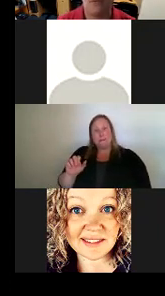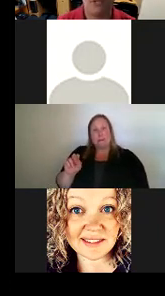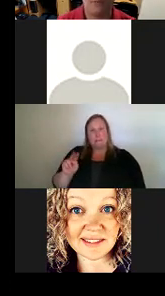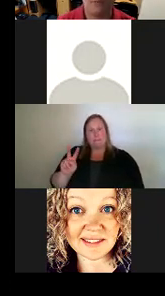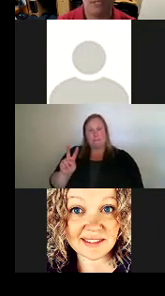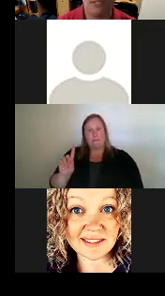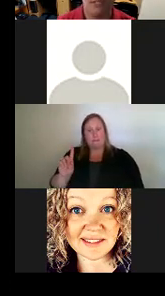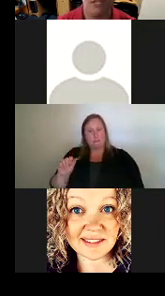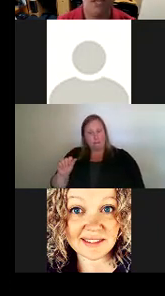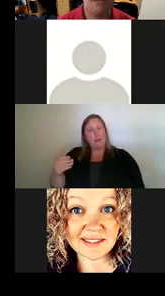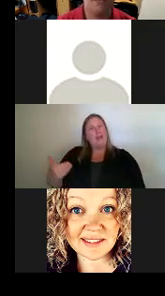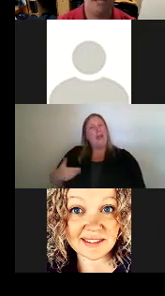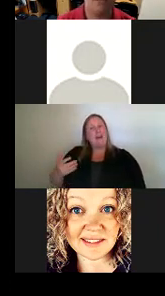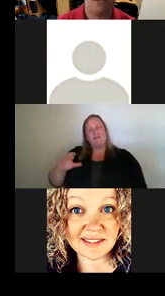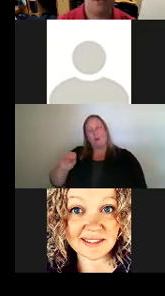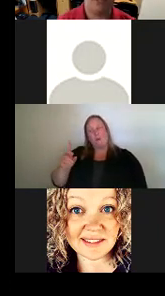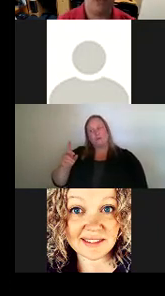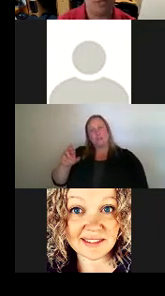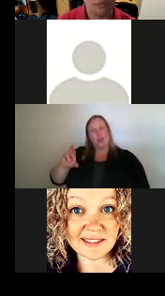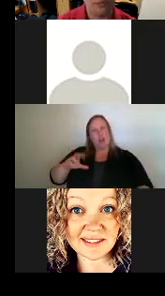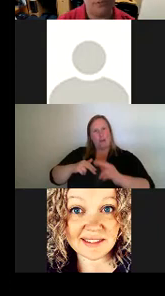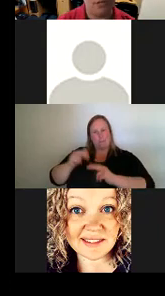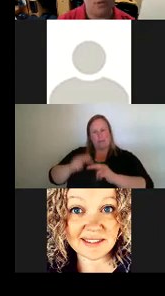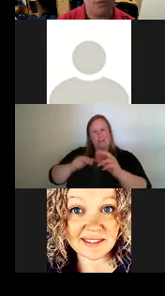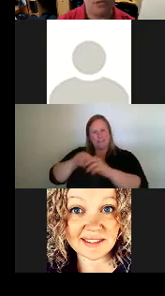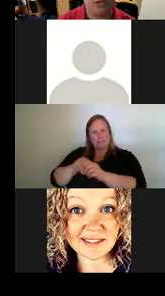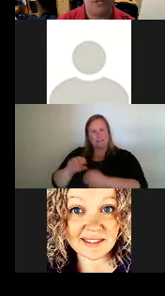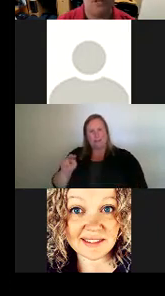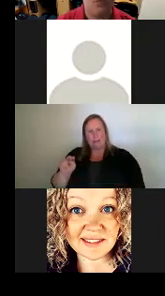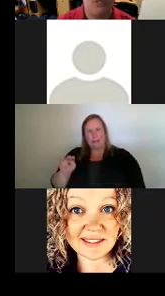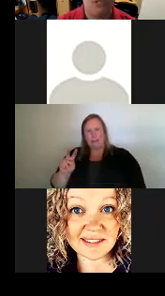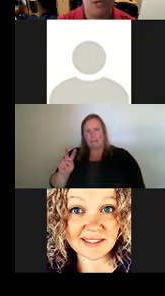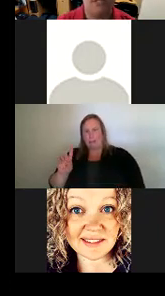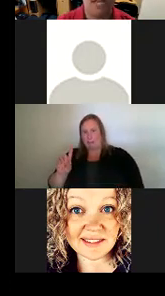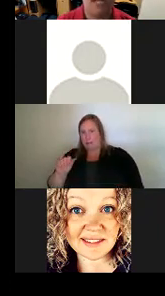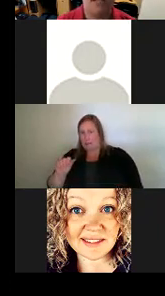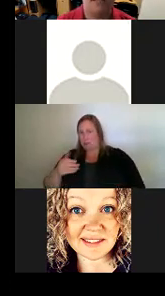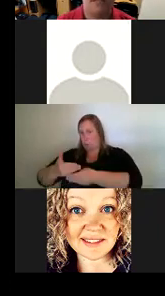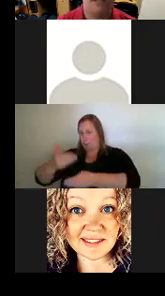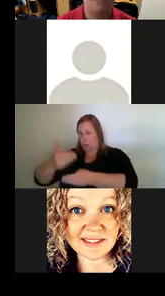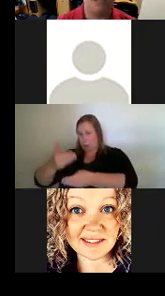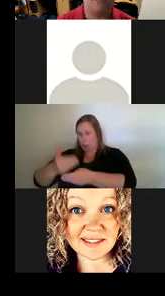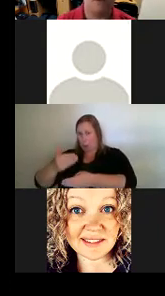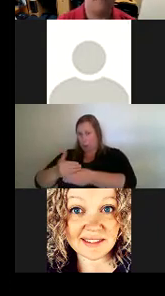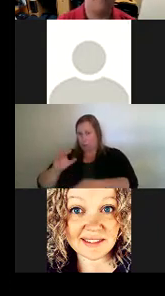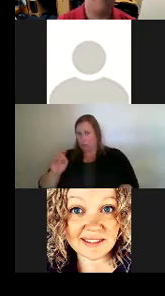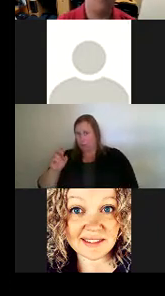NVDA WORKS WITH WINDOWS WHERE JAWS HAS A NUMBER OF OCR